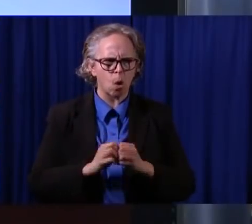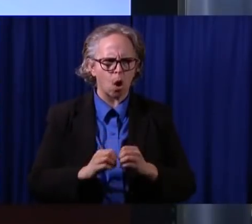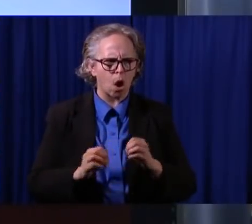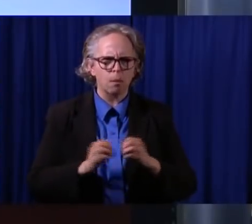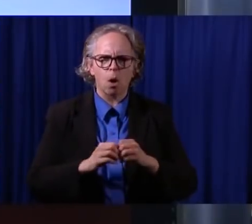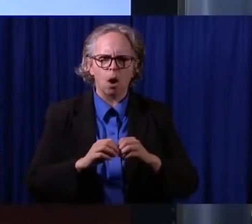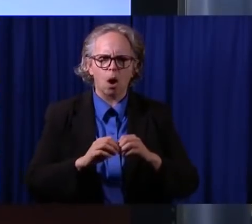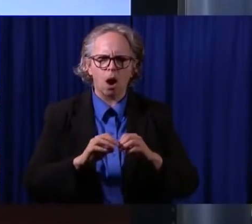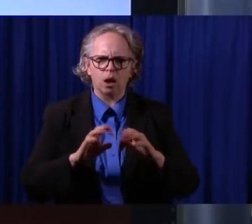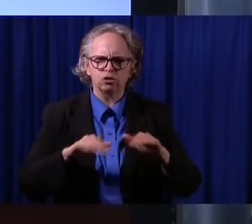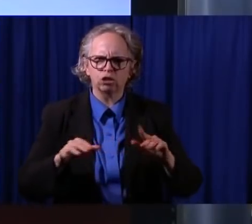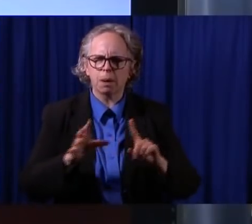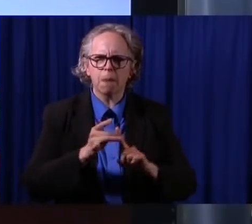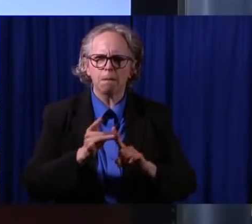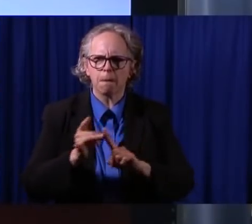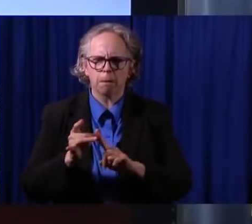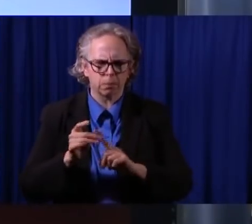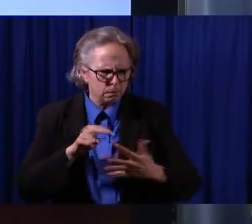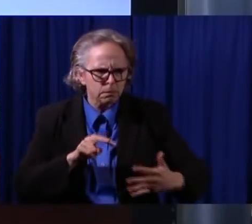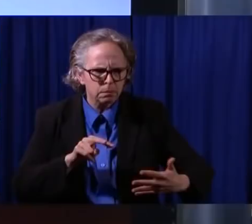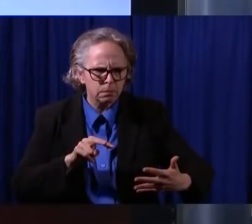IN RECENT WEEKS, OR MAYBE THE